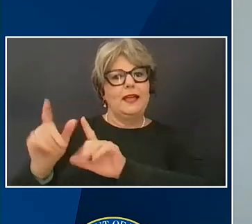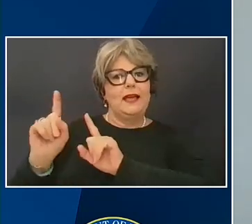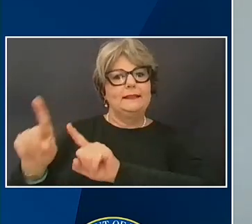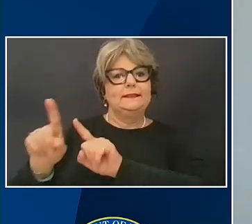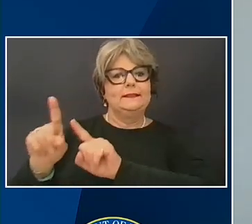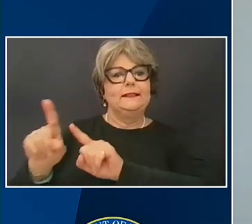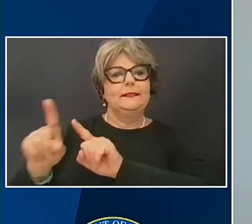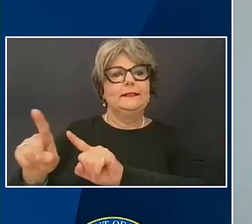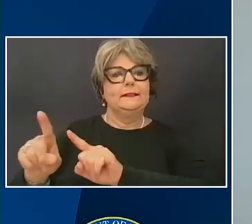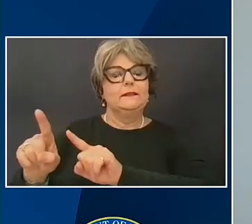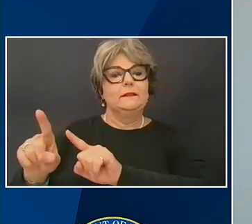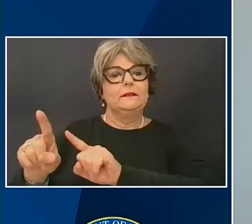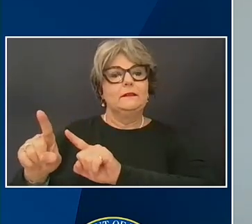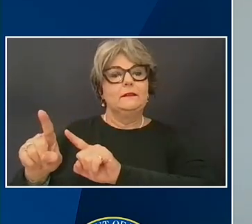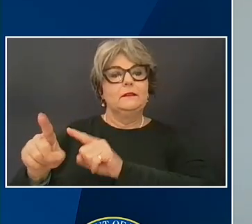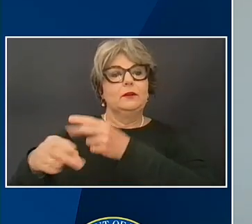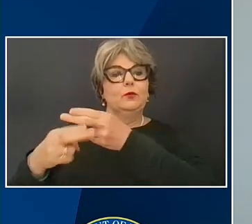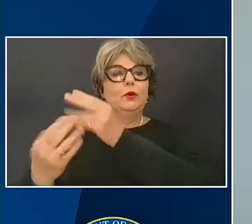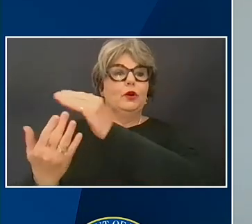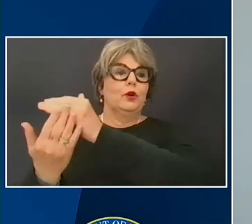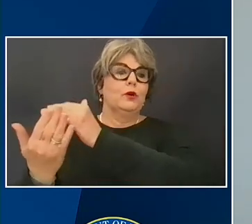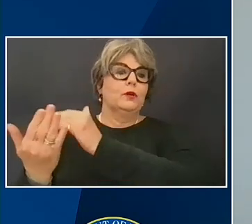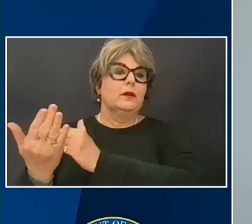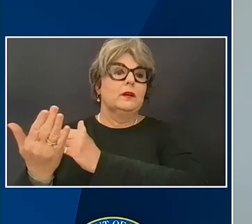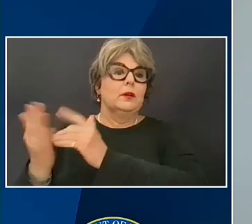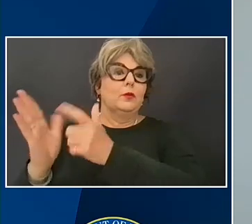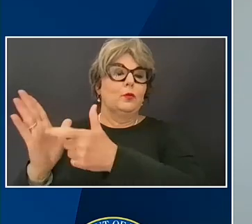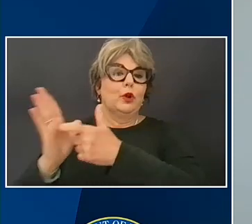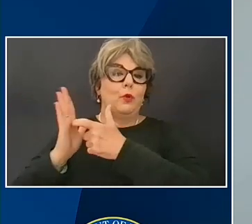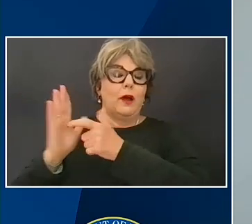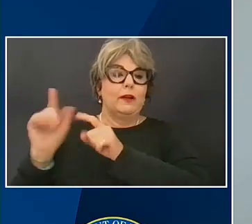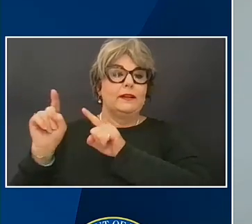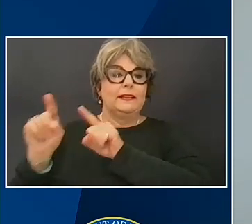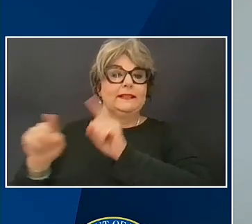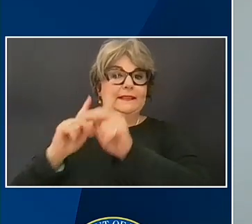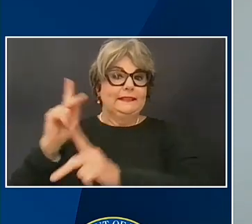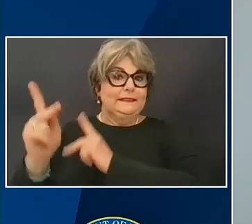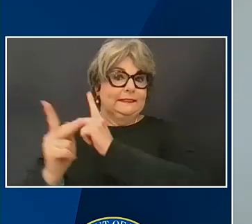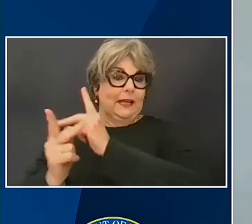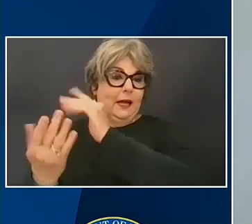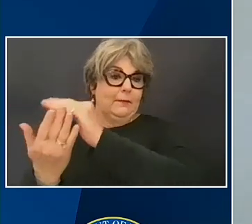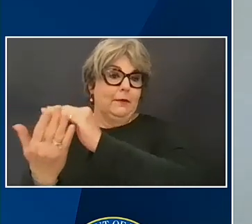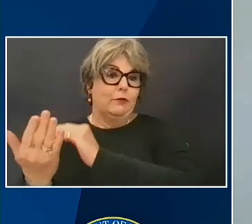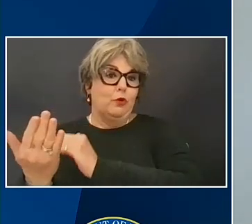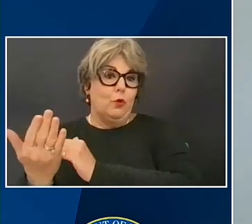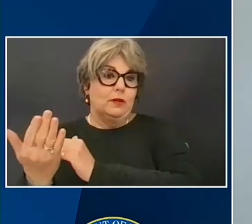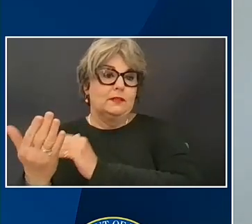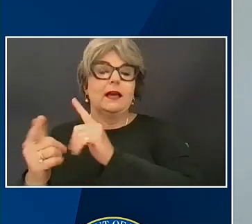were considering that course, perhaps as a required to take attendance type, of course, and we could then rely on those